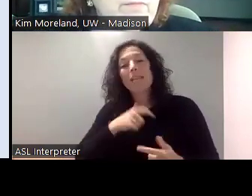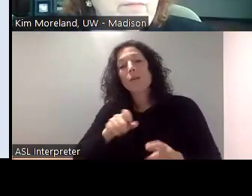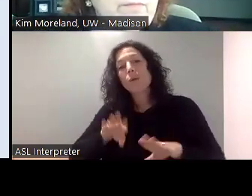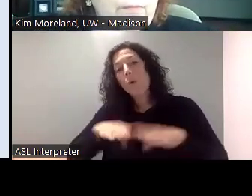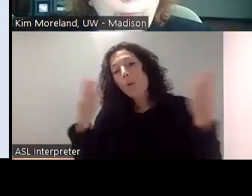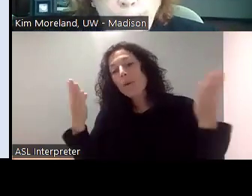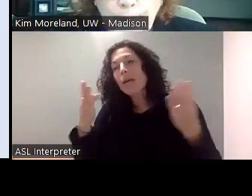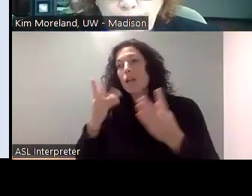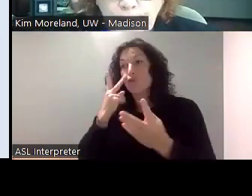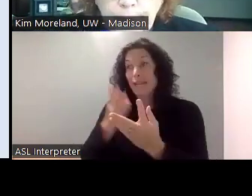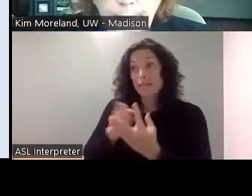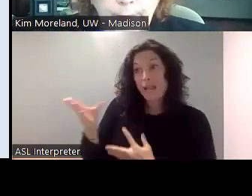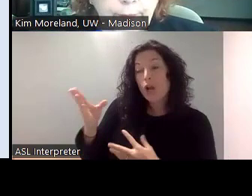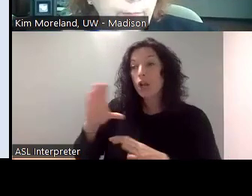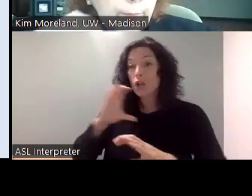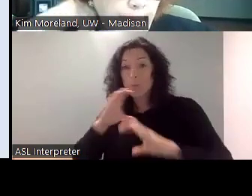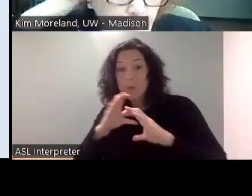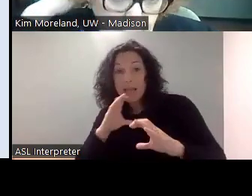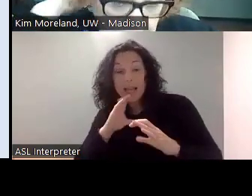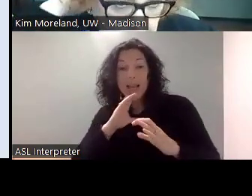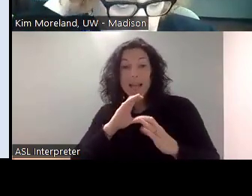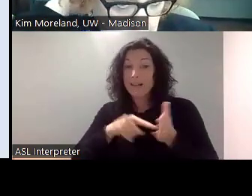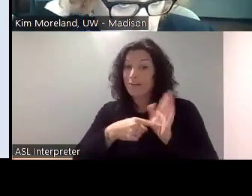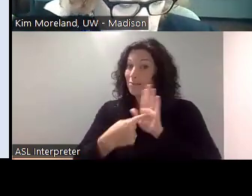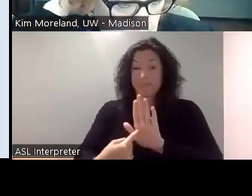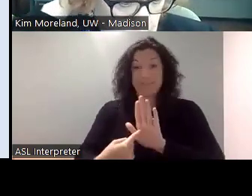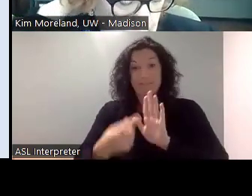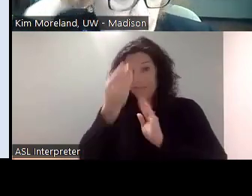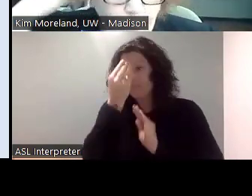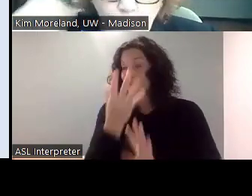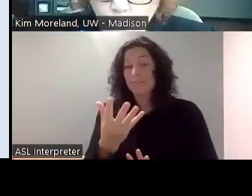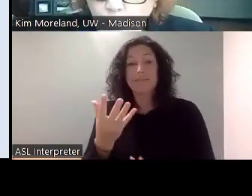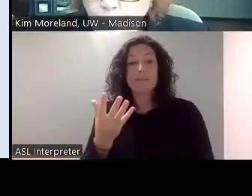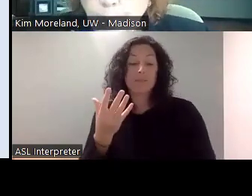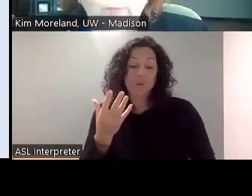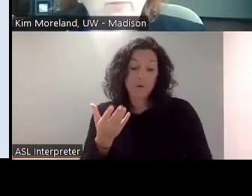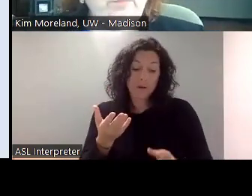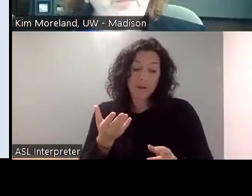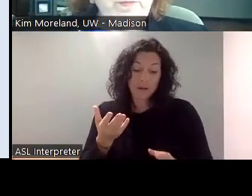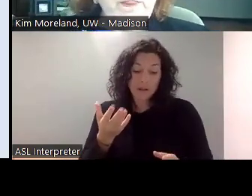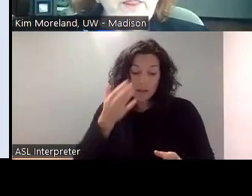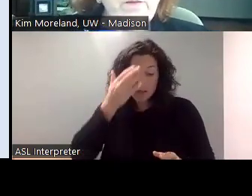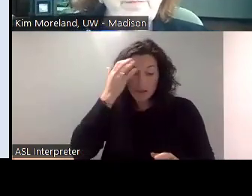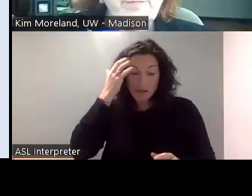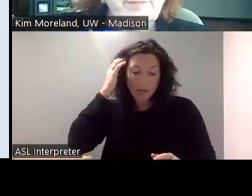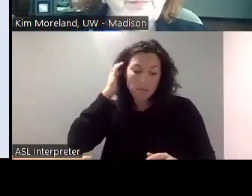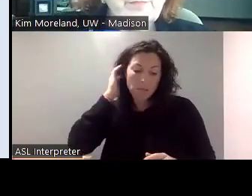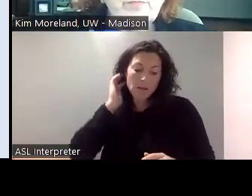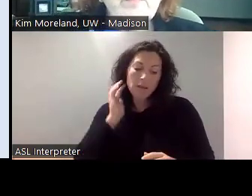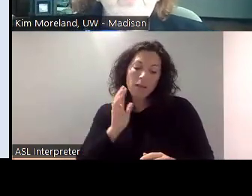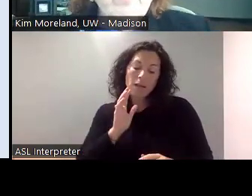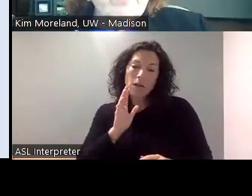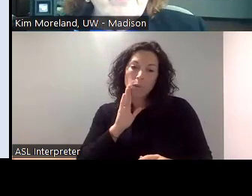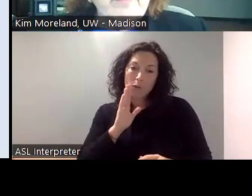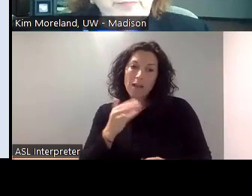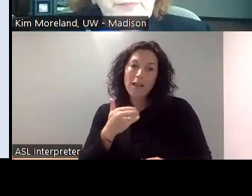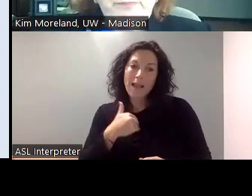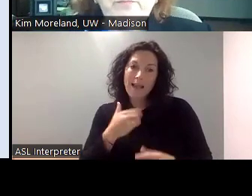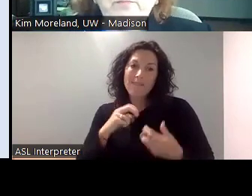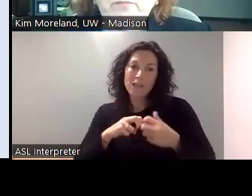communicate, right, disclose when in doubt, ask or disclose, but there will come issues that either by misstep,